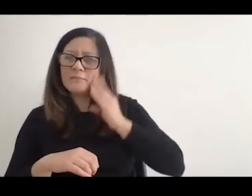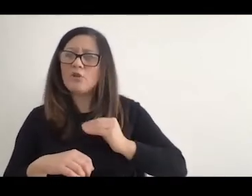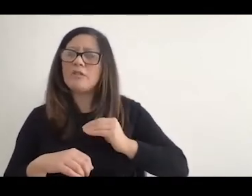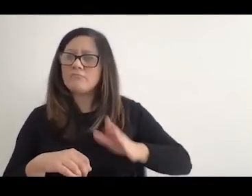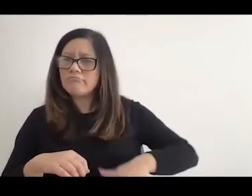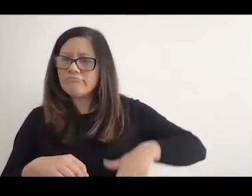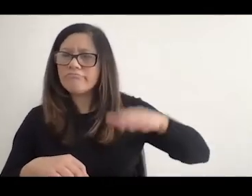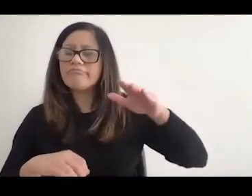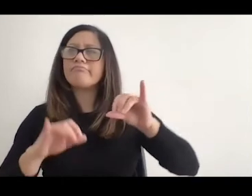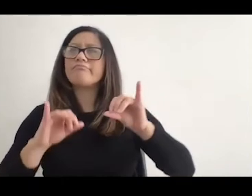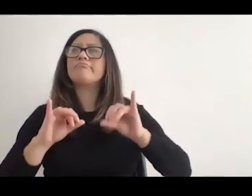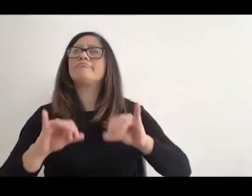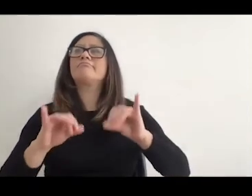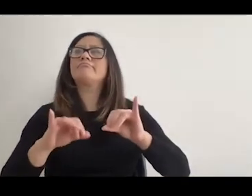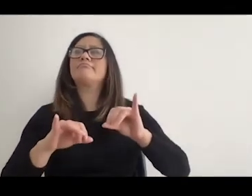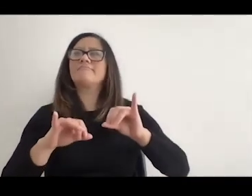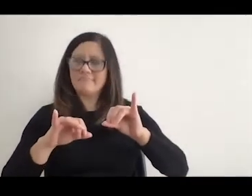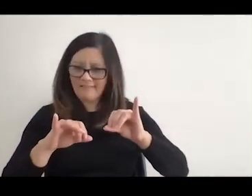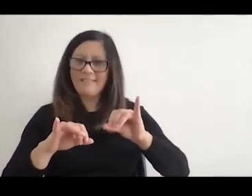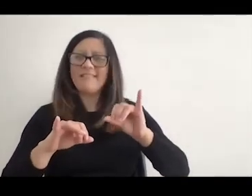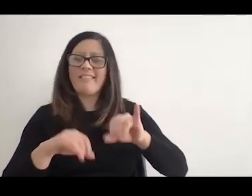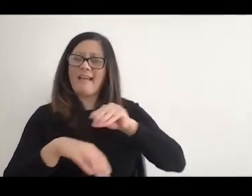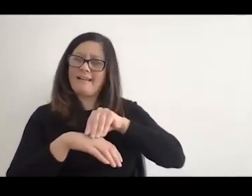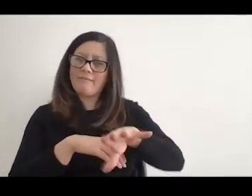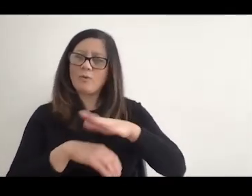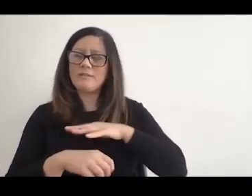me to dressing with disabilities.